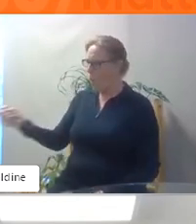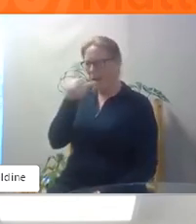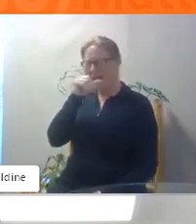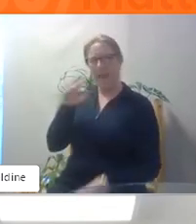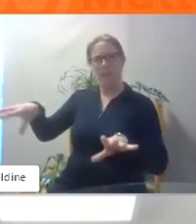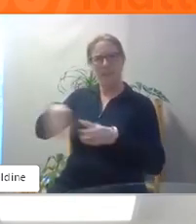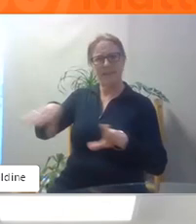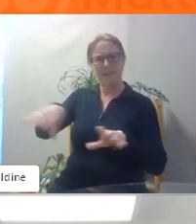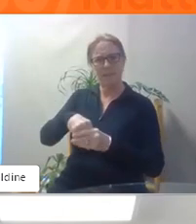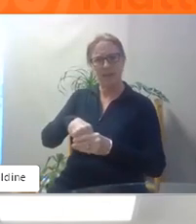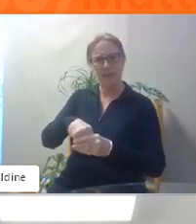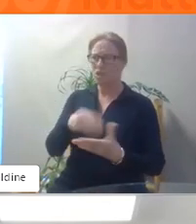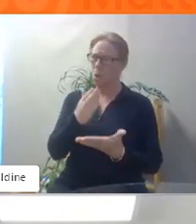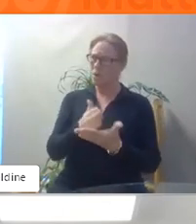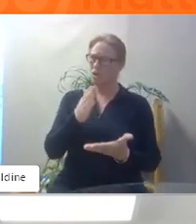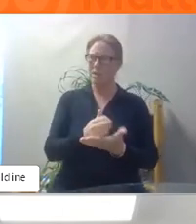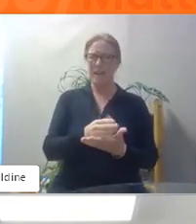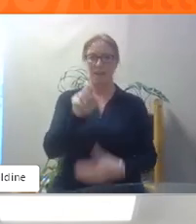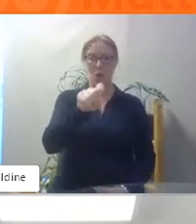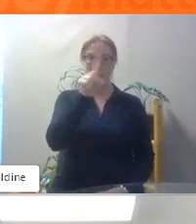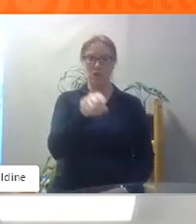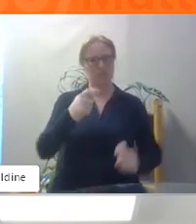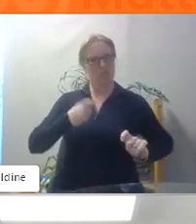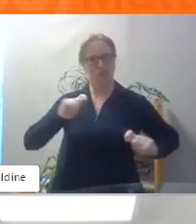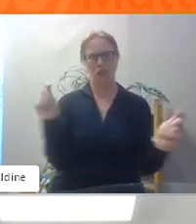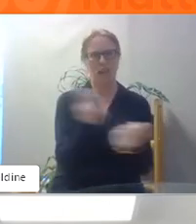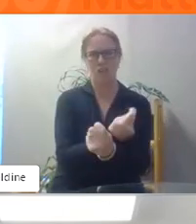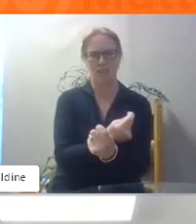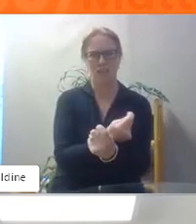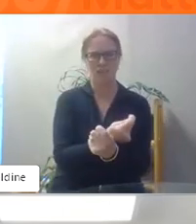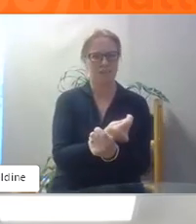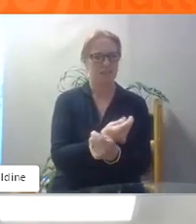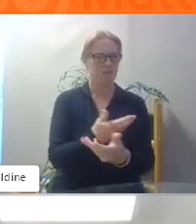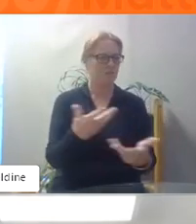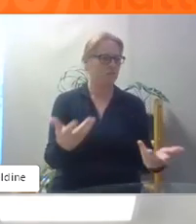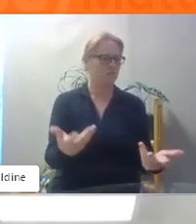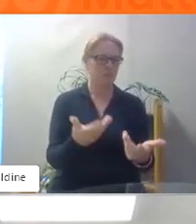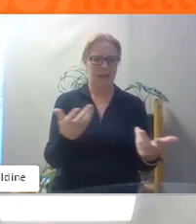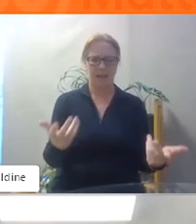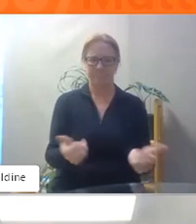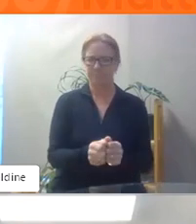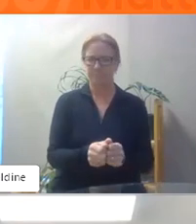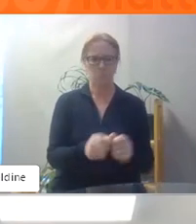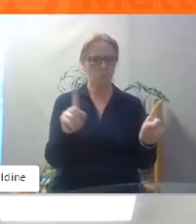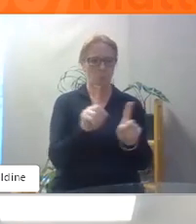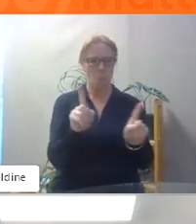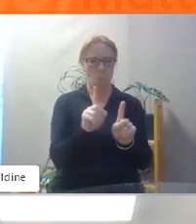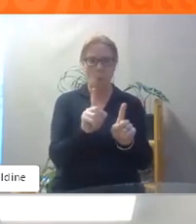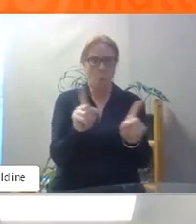it's kind of flipping the question in terms of what are we resourcing,